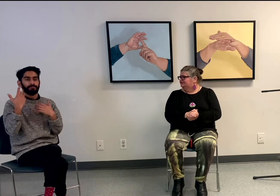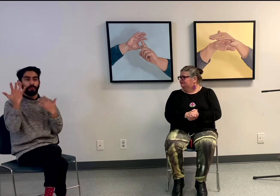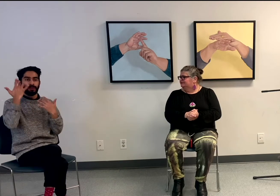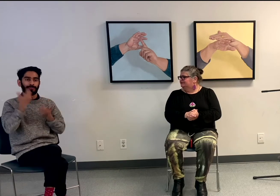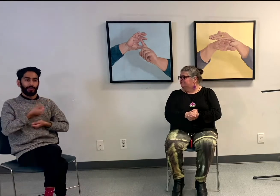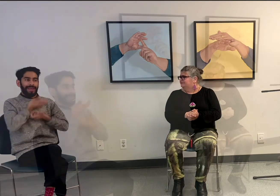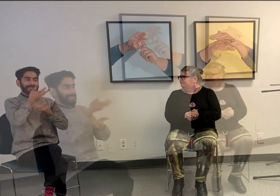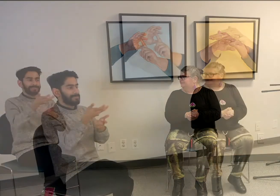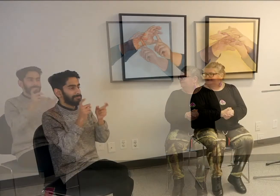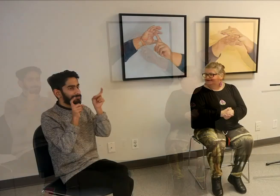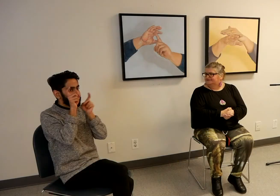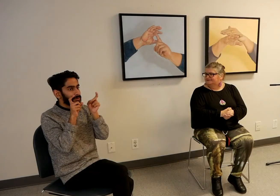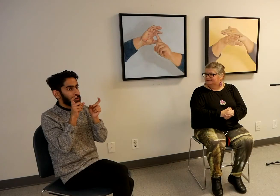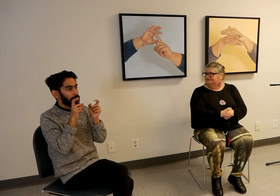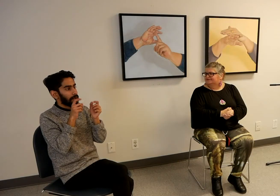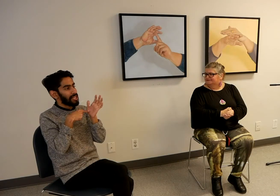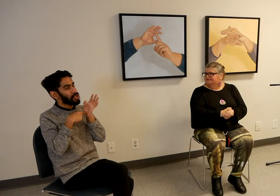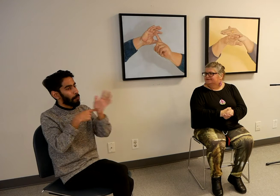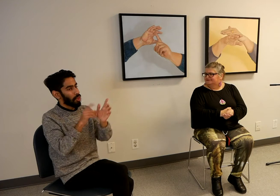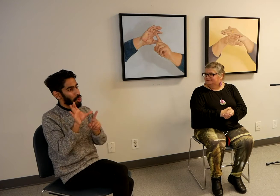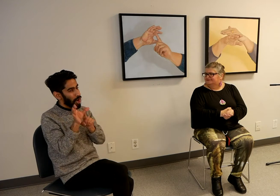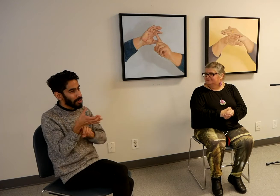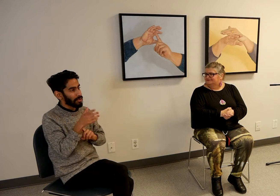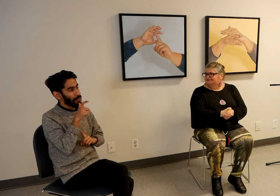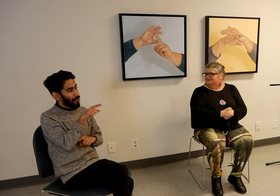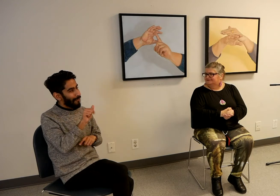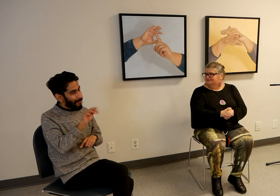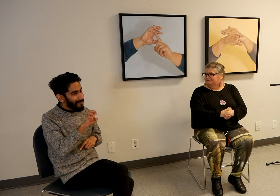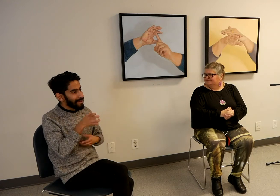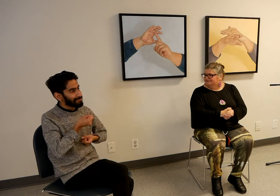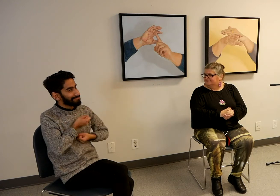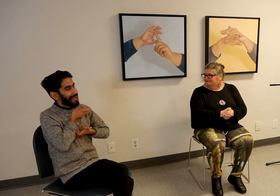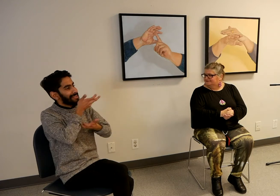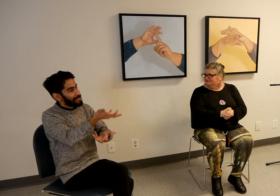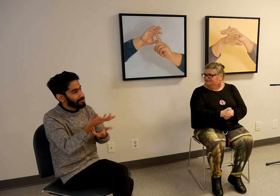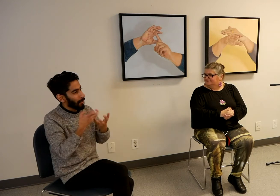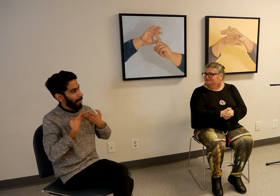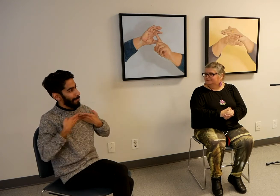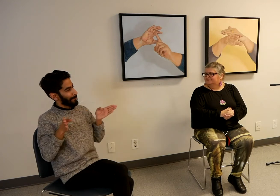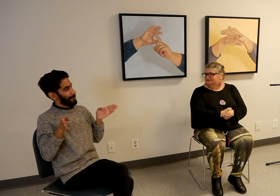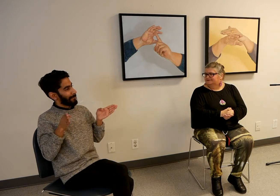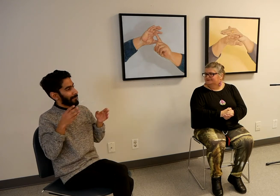Um, especially modern day, just because it's a very visual expression of yourself and deaf people are very visual.